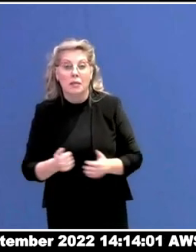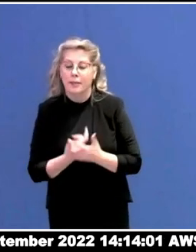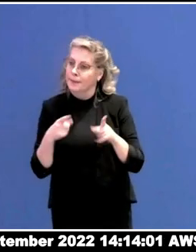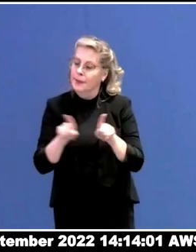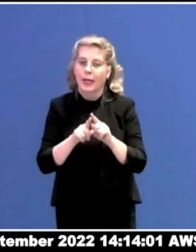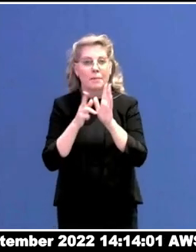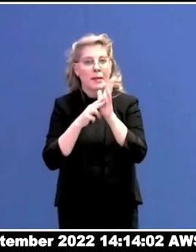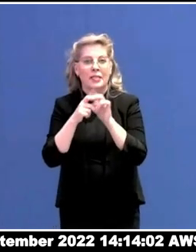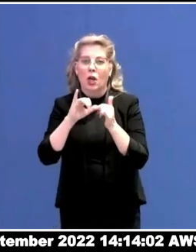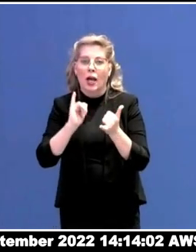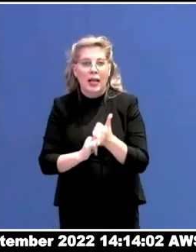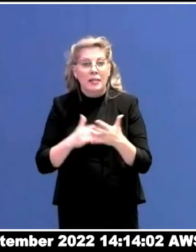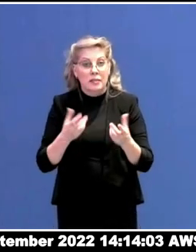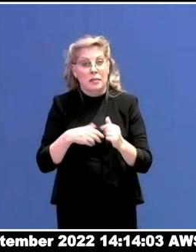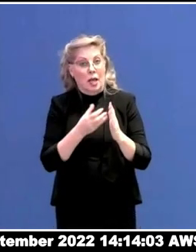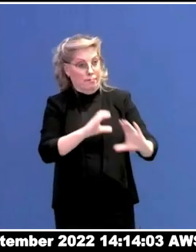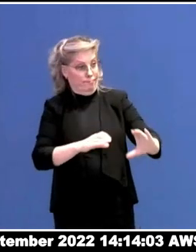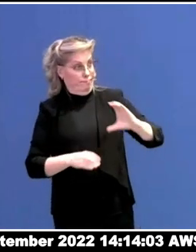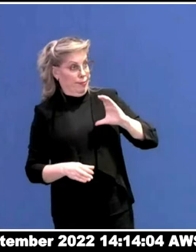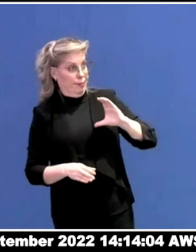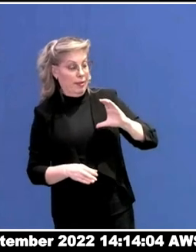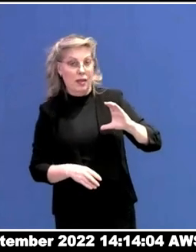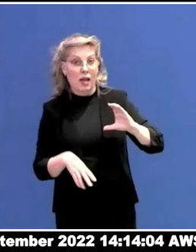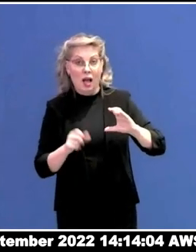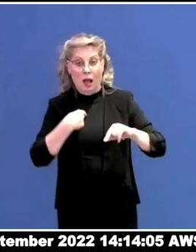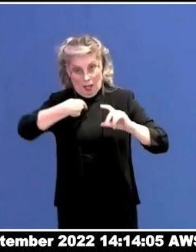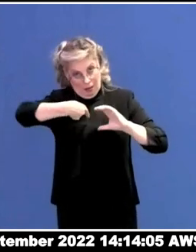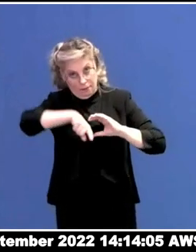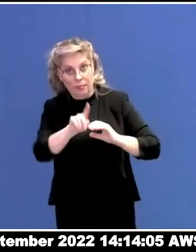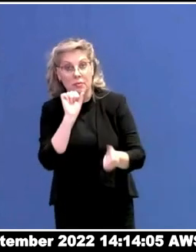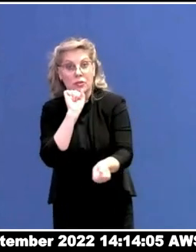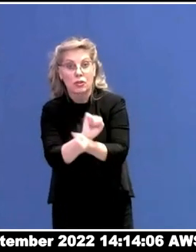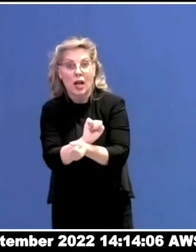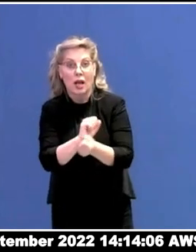So, when you - and we have women that are being held in prison that can't get